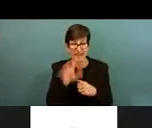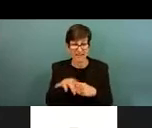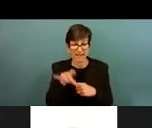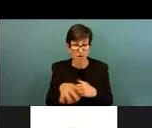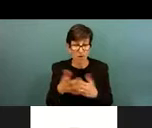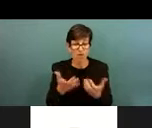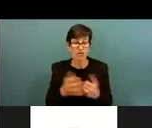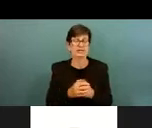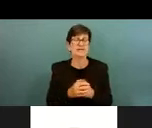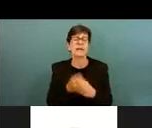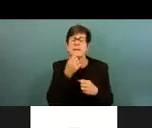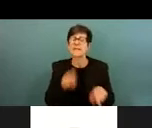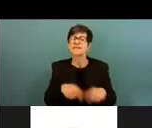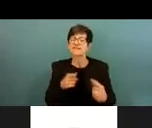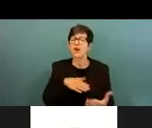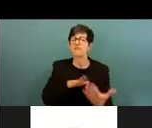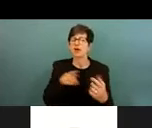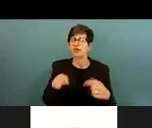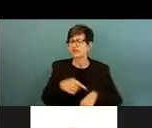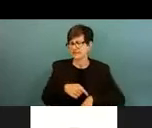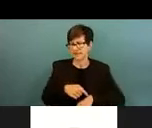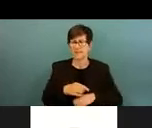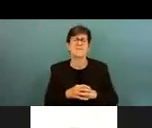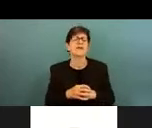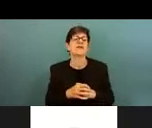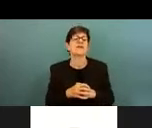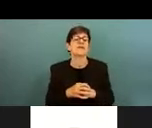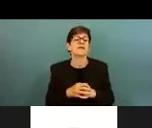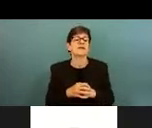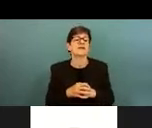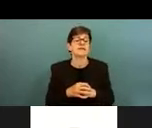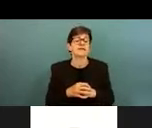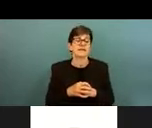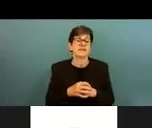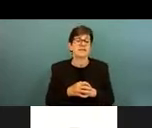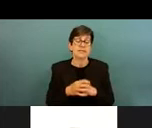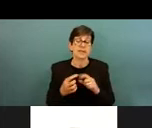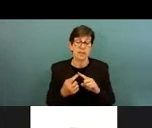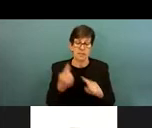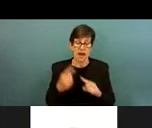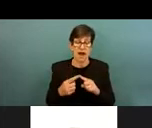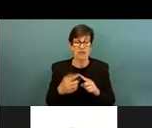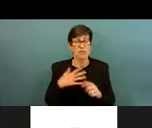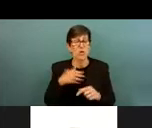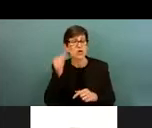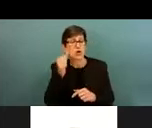in the past. So rather than working out what people are now paying for how much data and